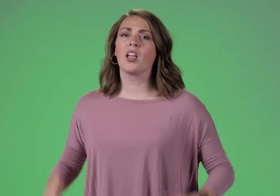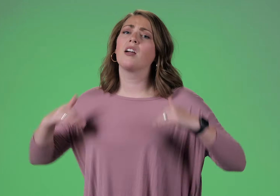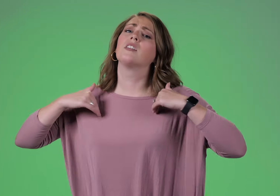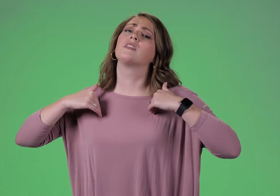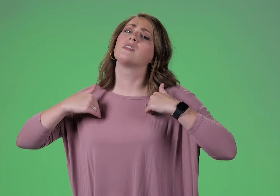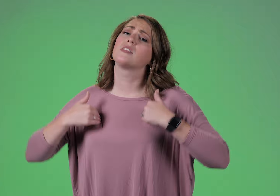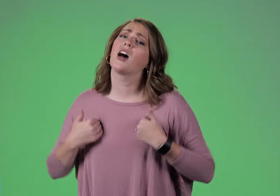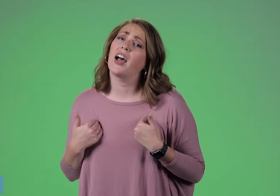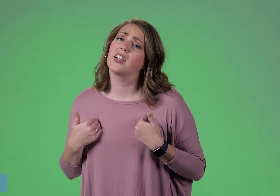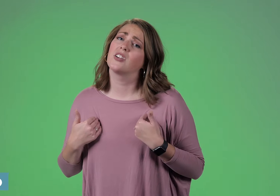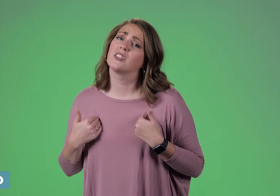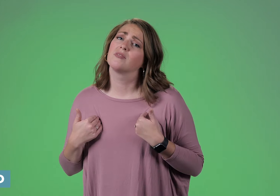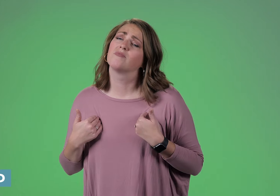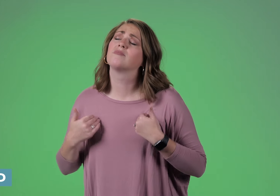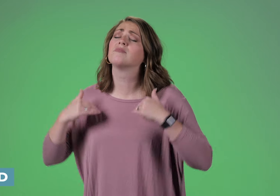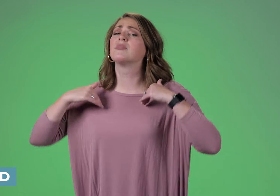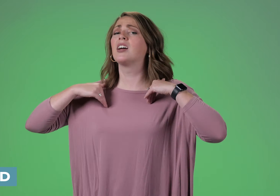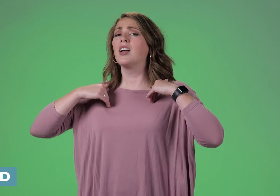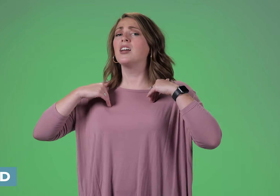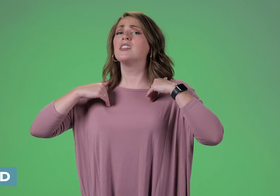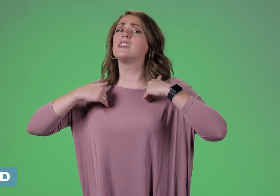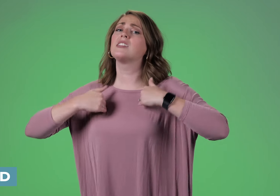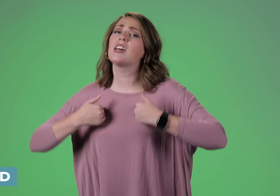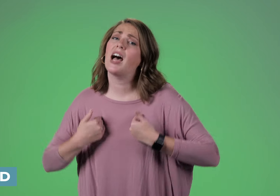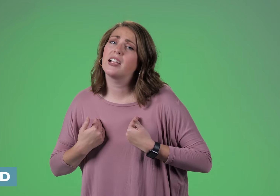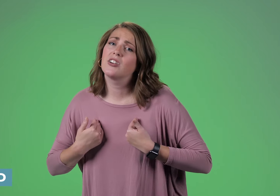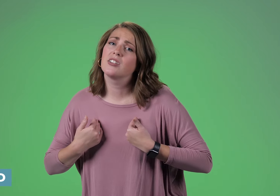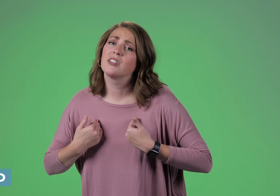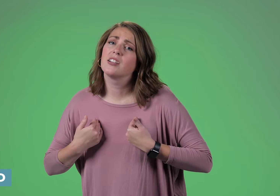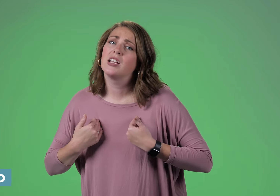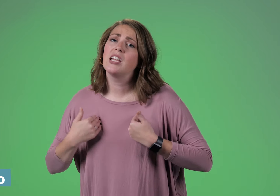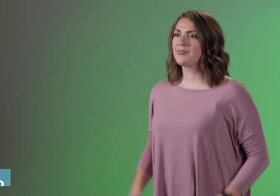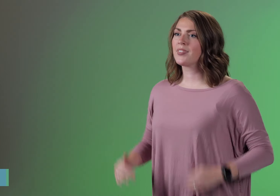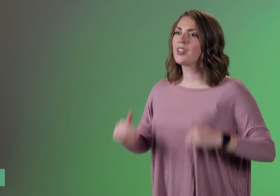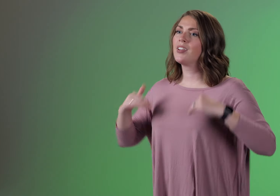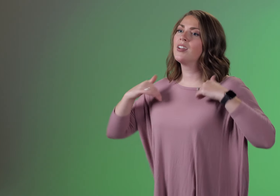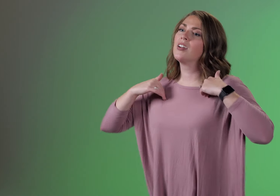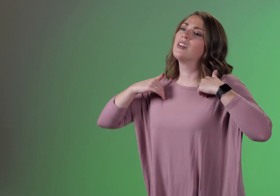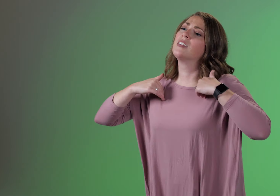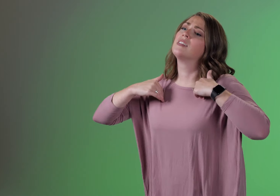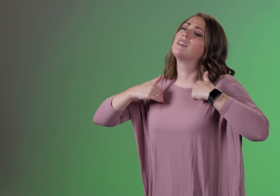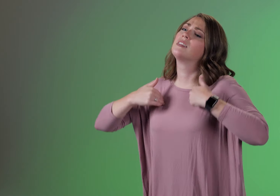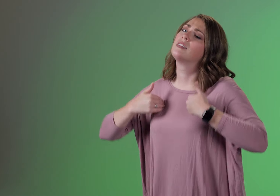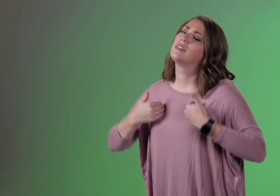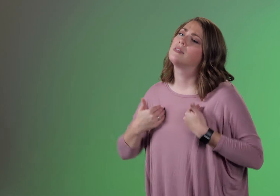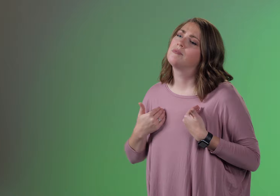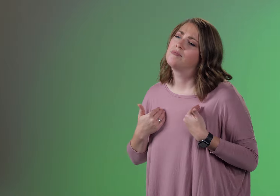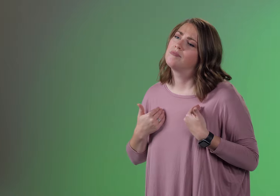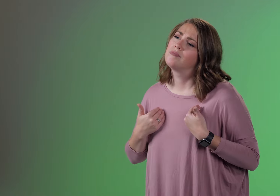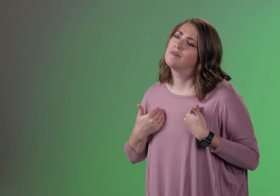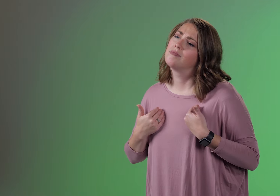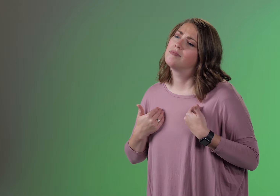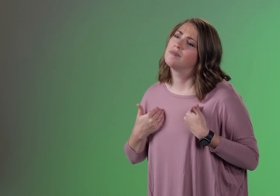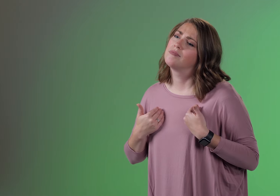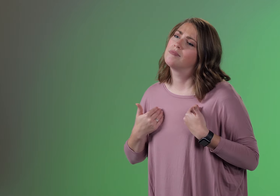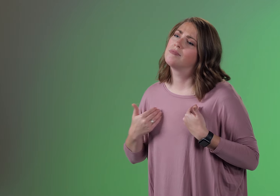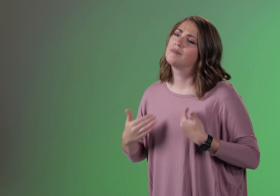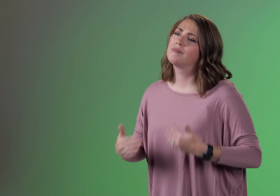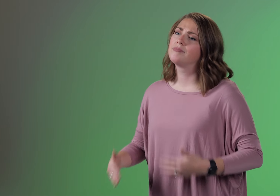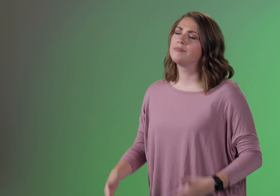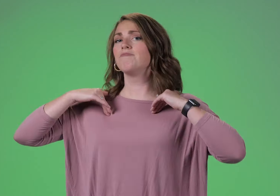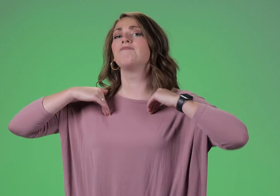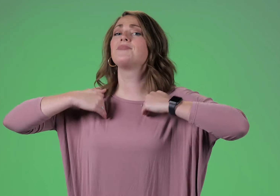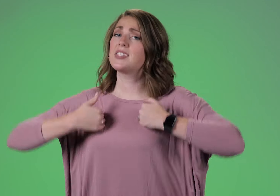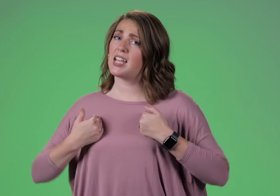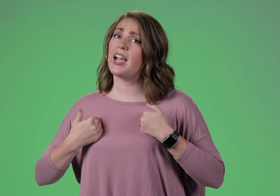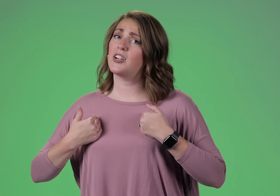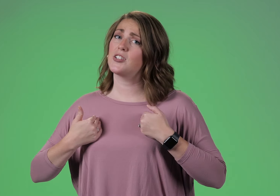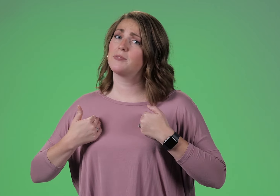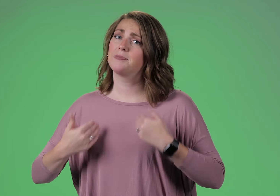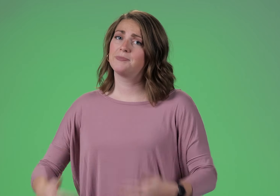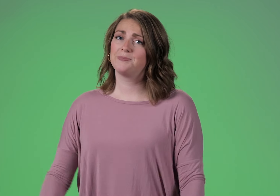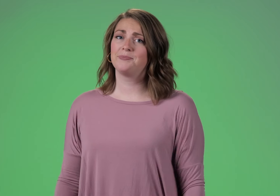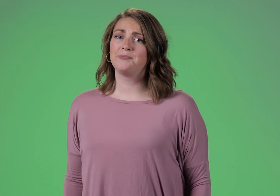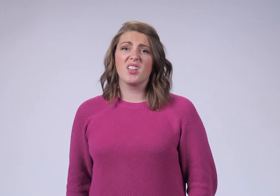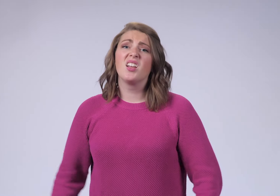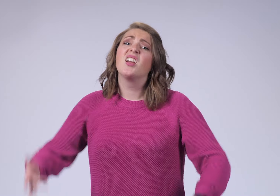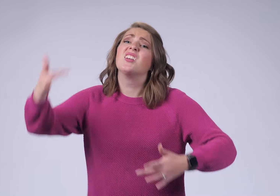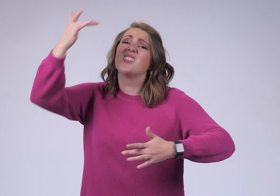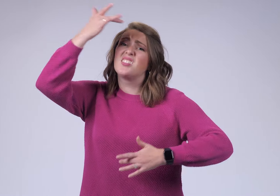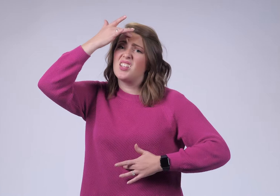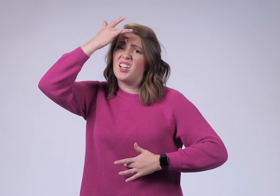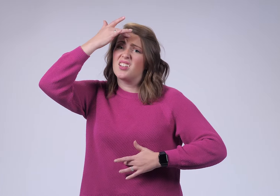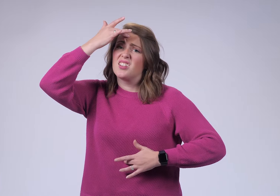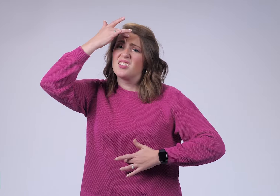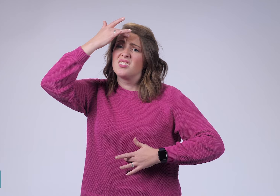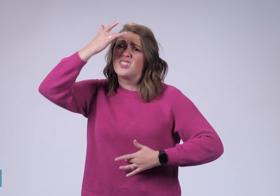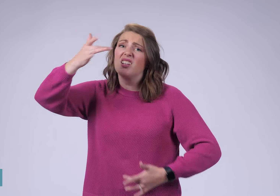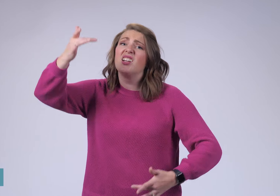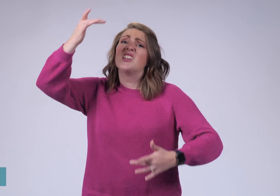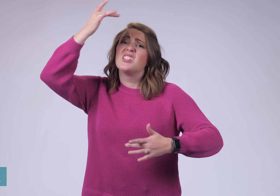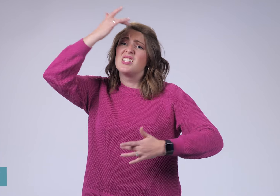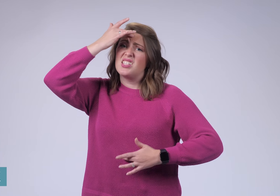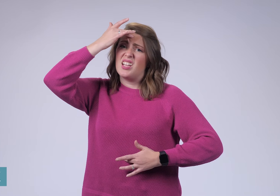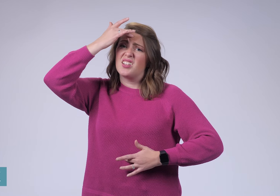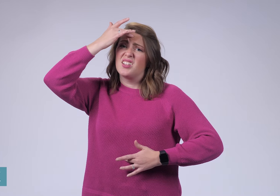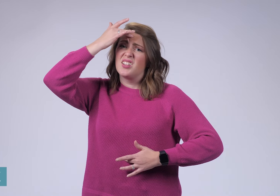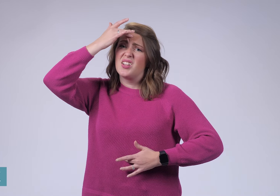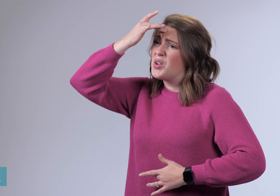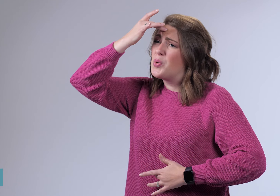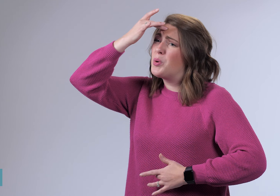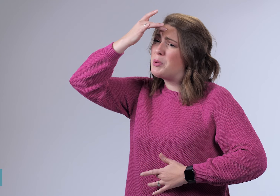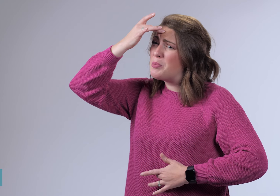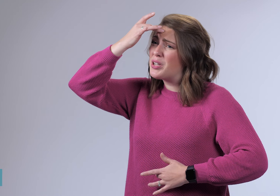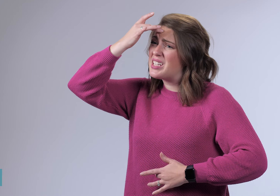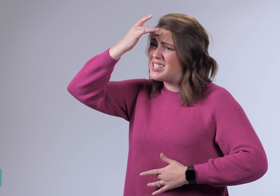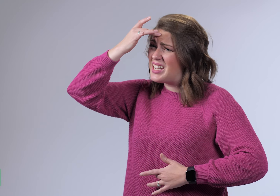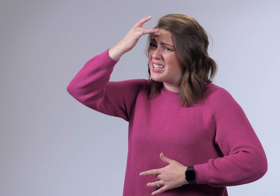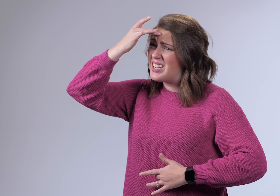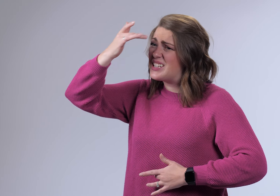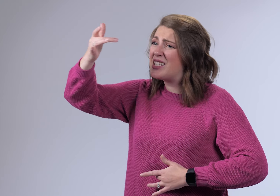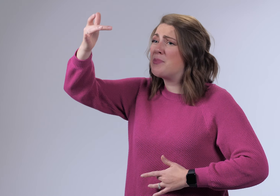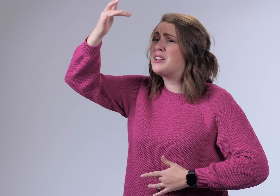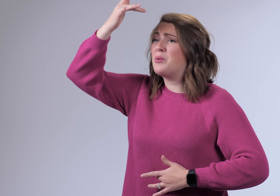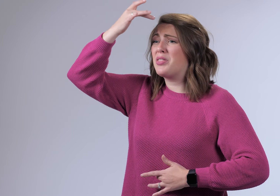'Tired, tired,' it's showing your body is slumped over when you're tired, 'tired'. 'Sick, sick,' when people get sick, it's typically with